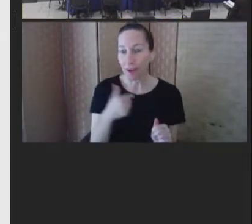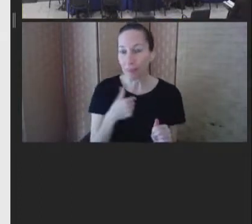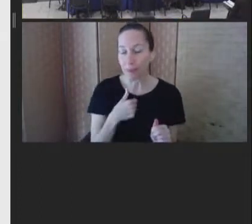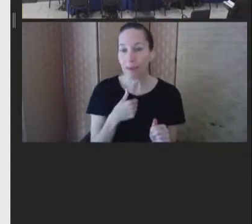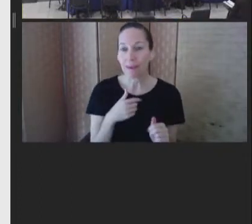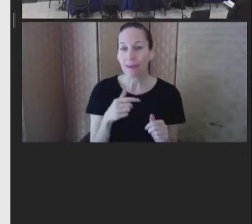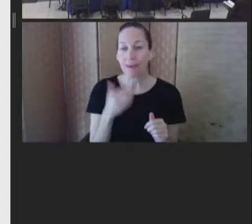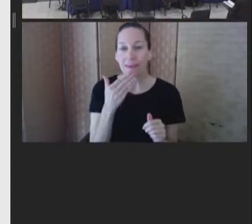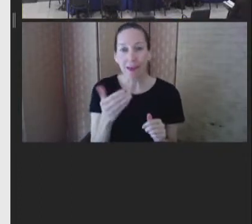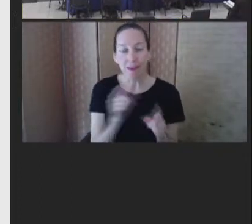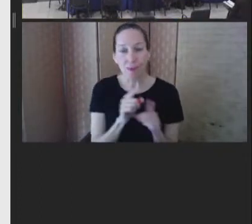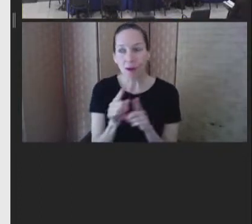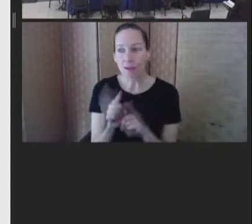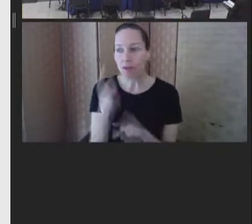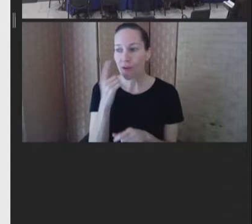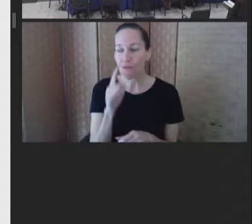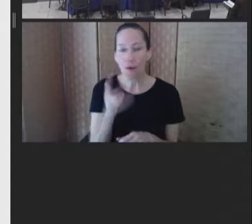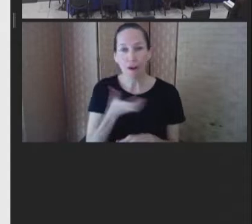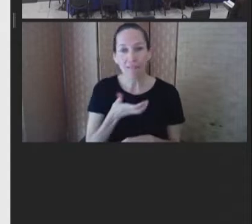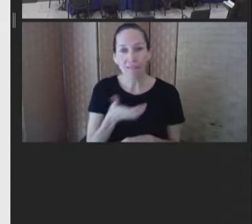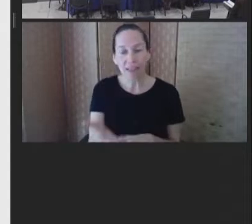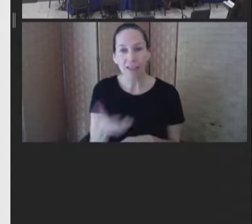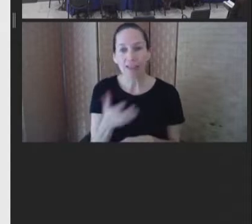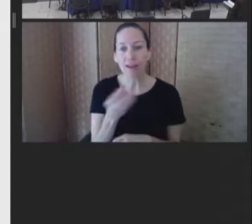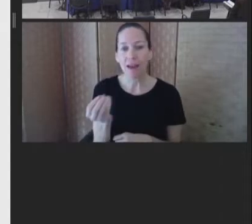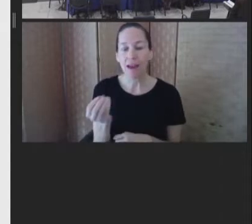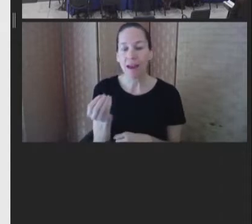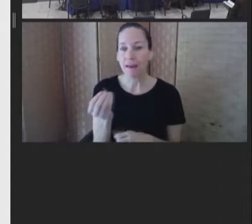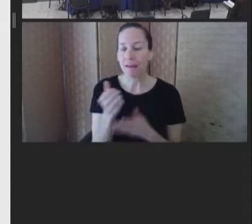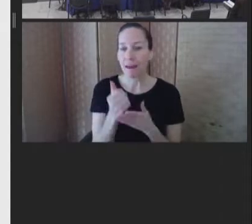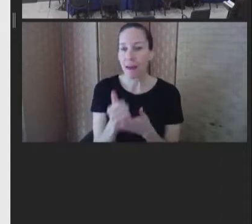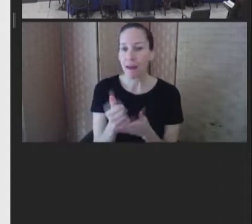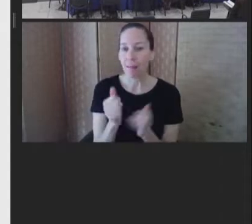for the invitation and helping with the moving the slides.